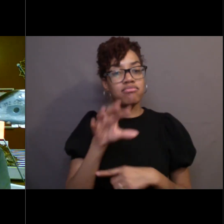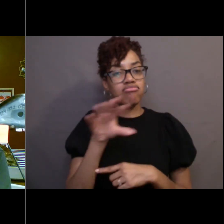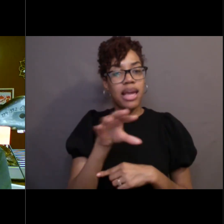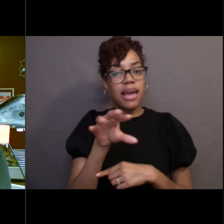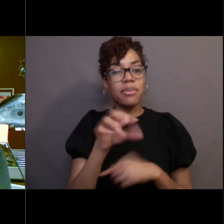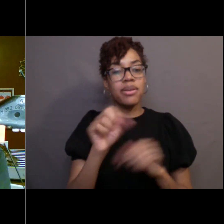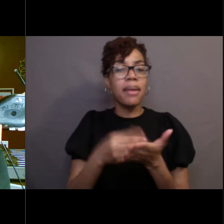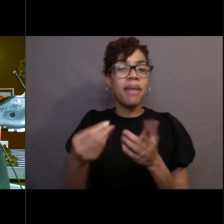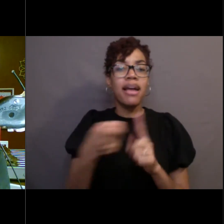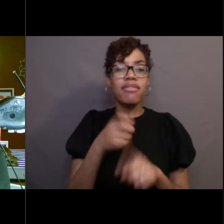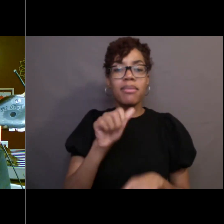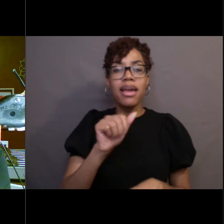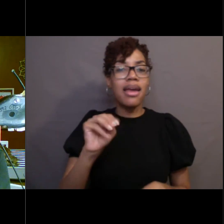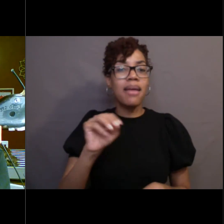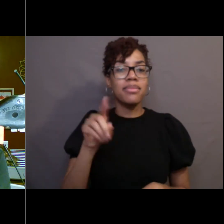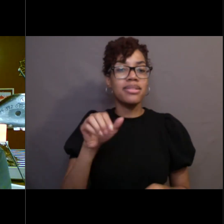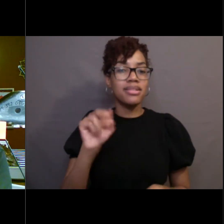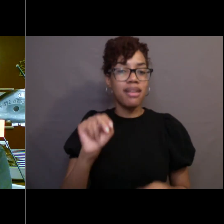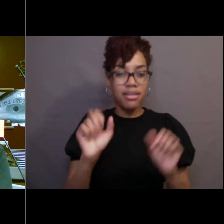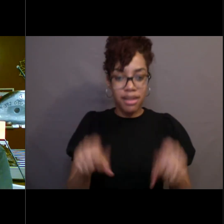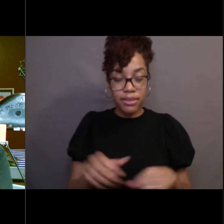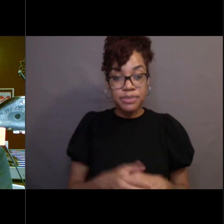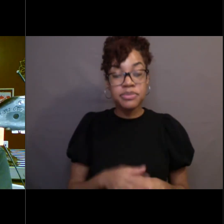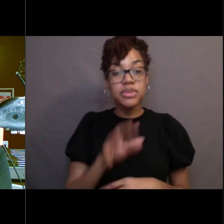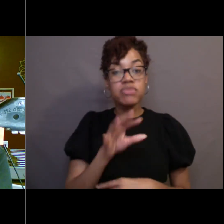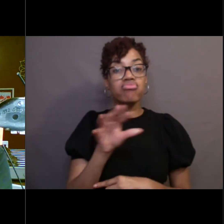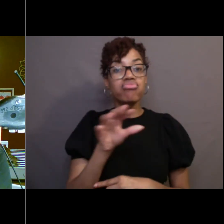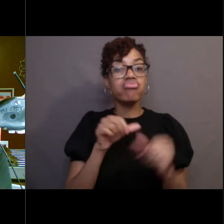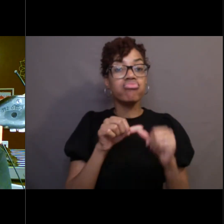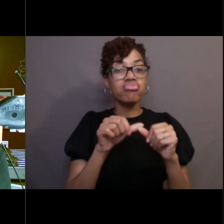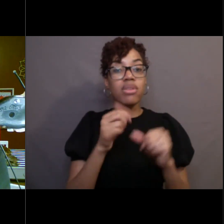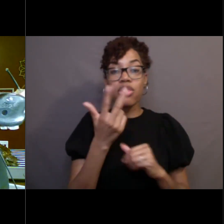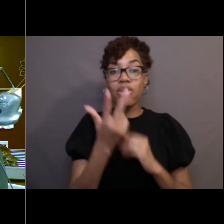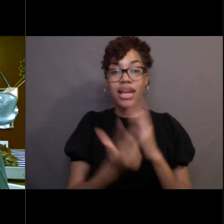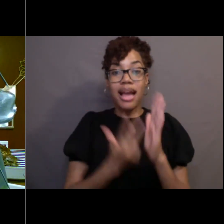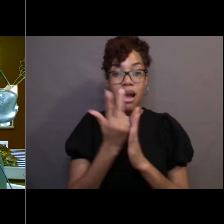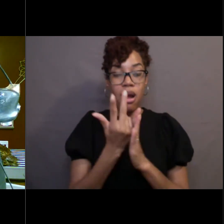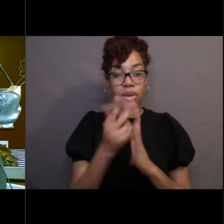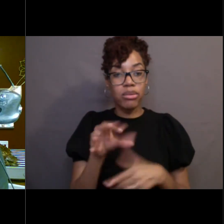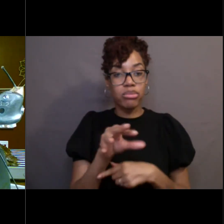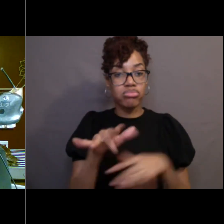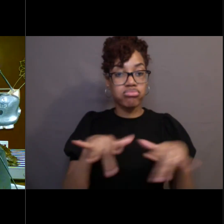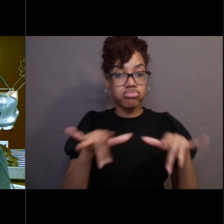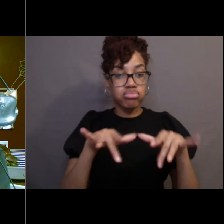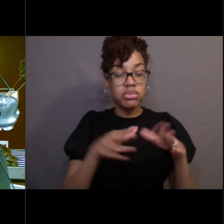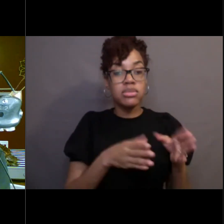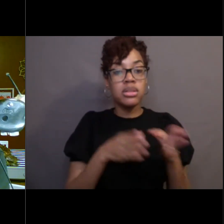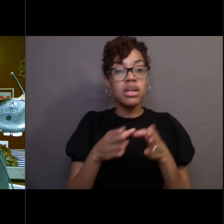And it films for about three hours. And it also records temperature and depth. And this is a tag that